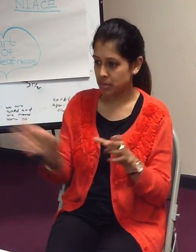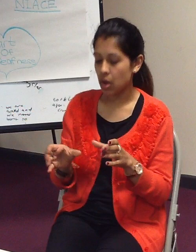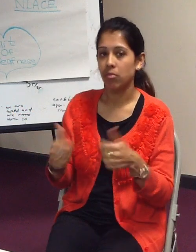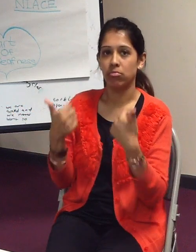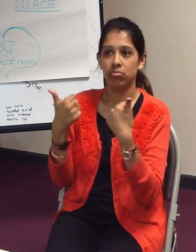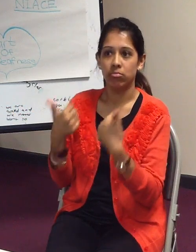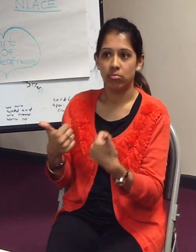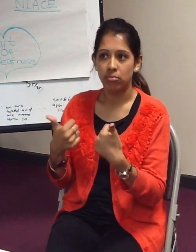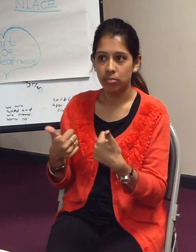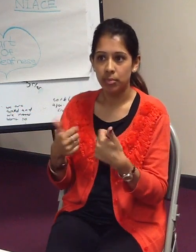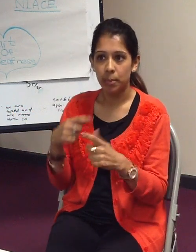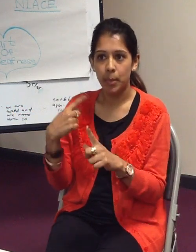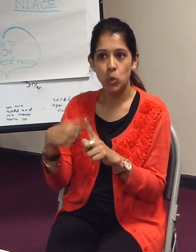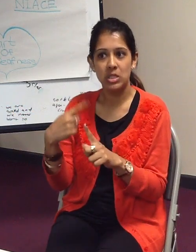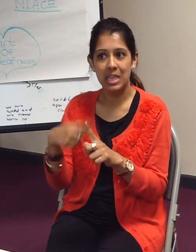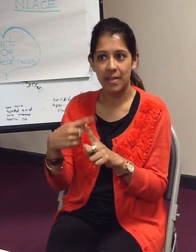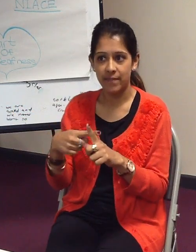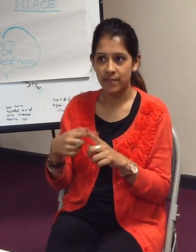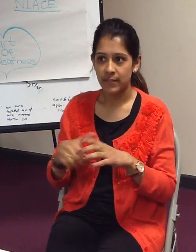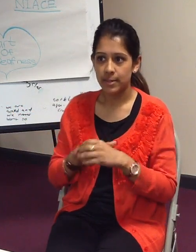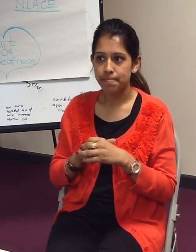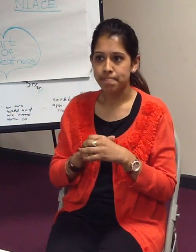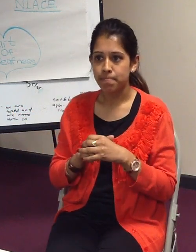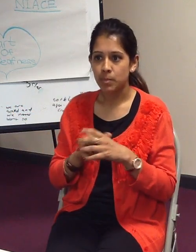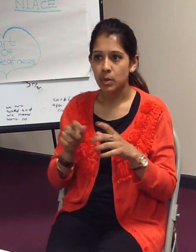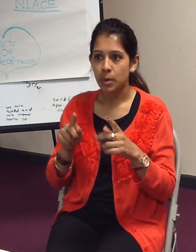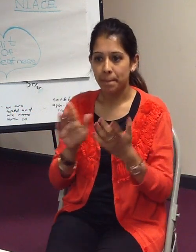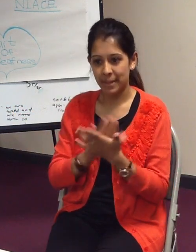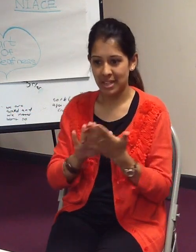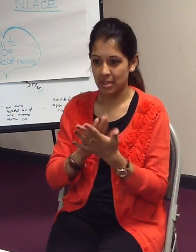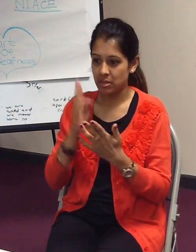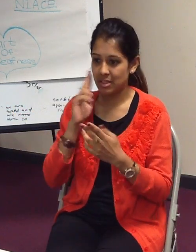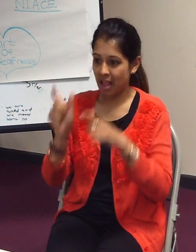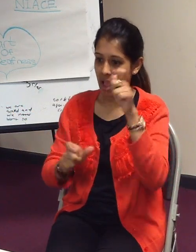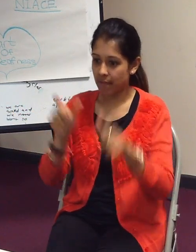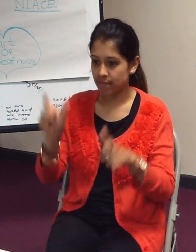It was a good idea to have BSL Interpreters in the live debates, which was very positive.